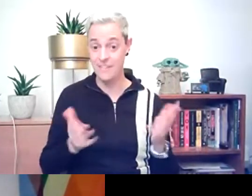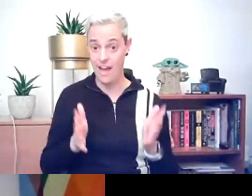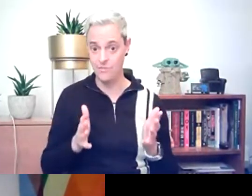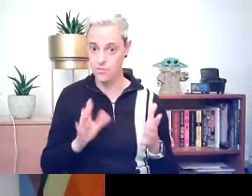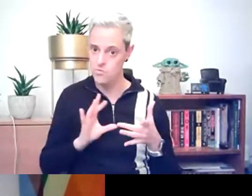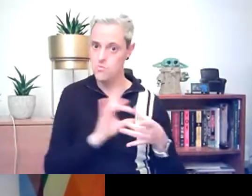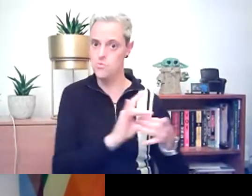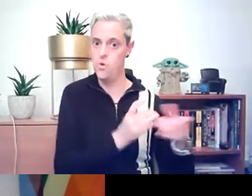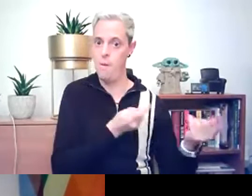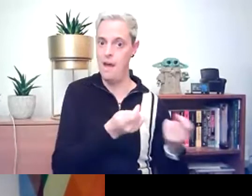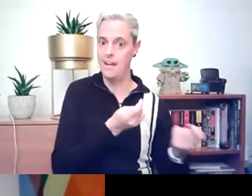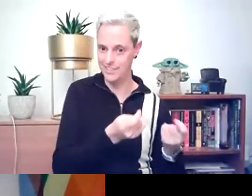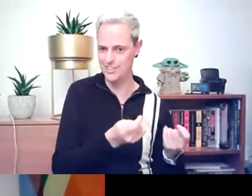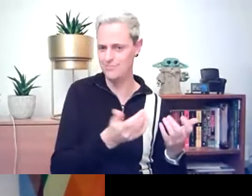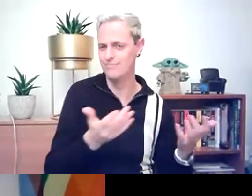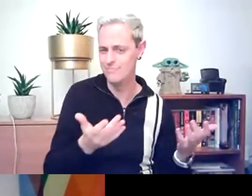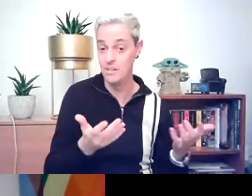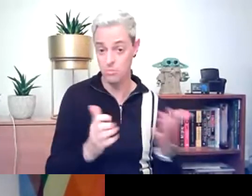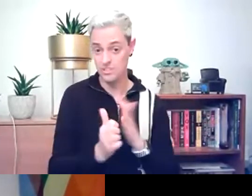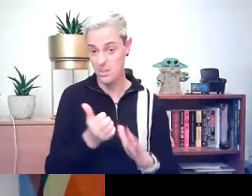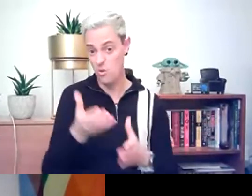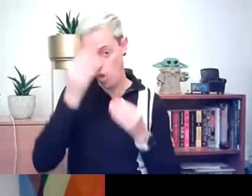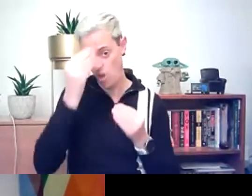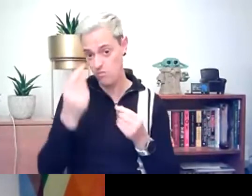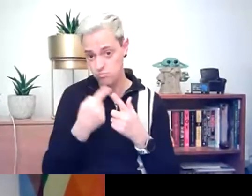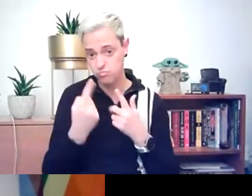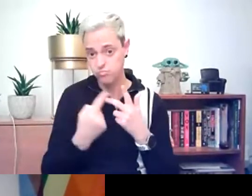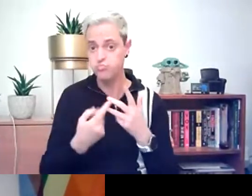these dynamics, but these are skills that you can learn and there's a ton of resources